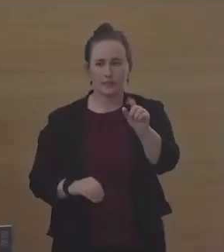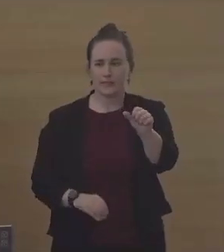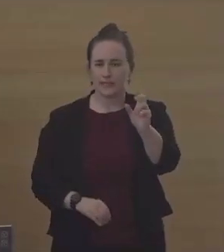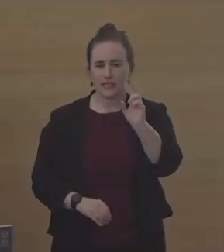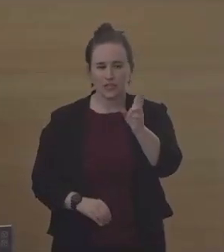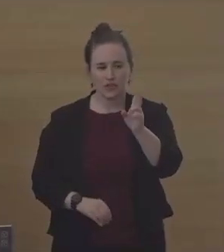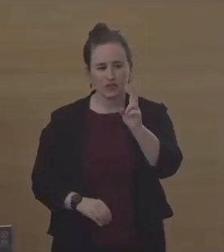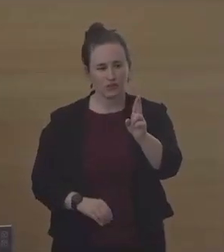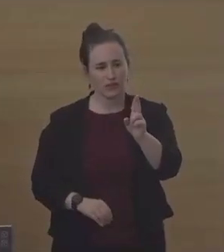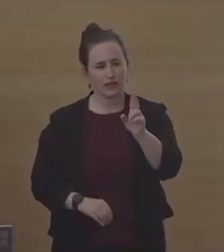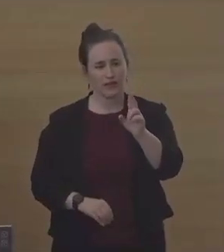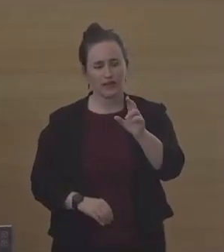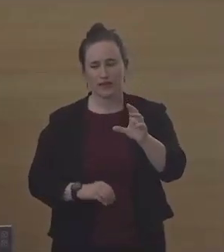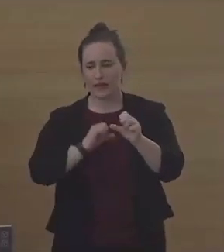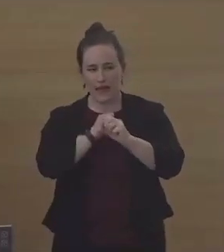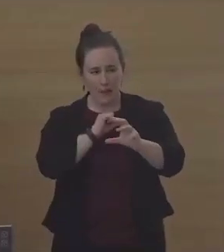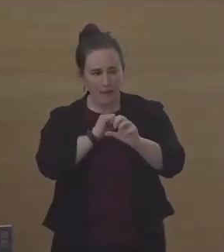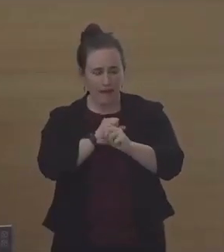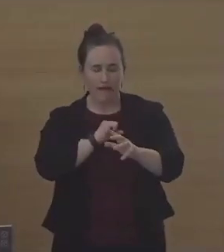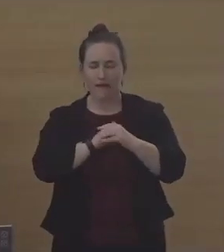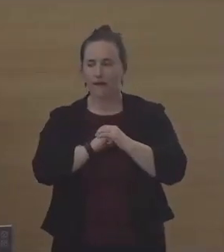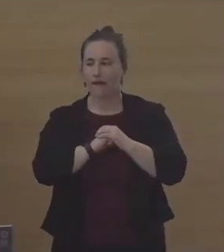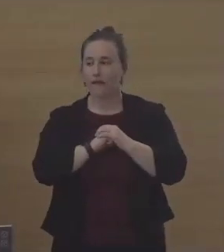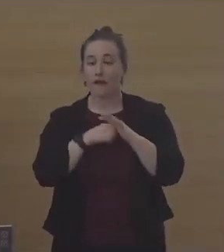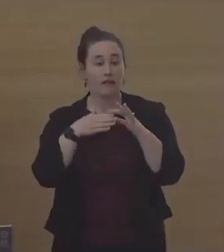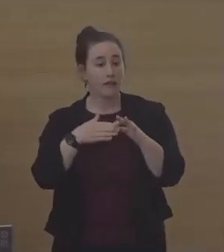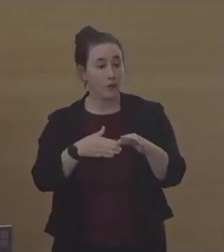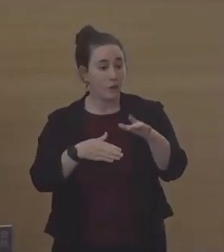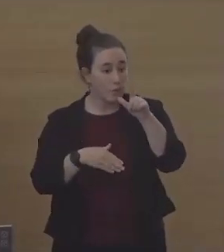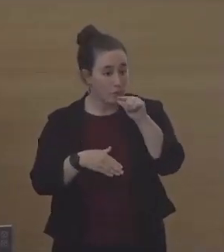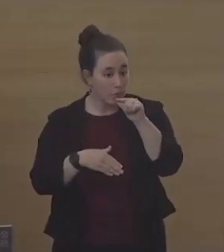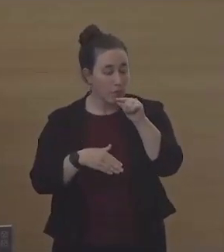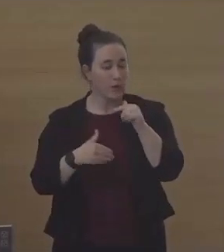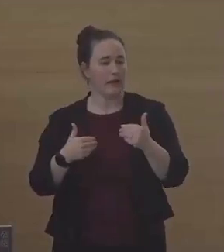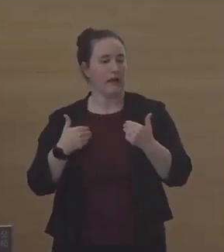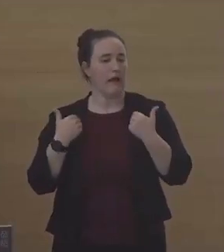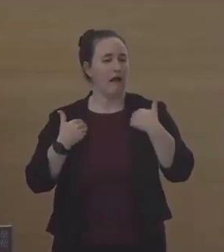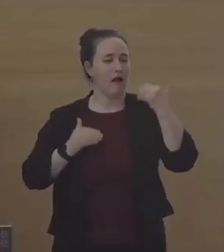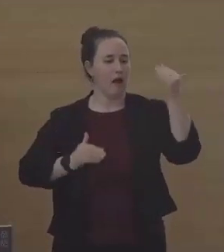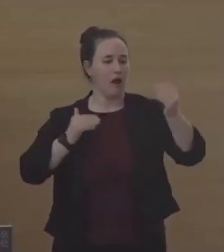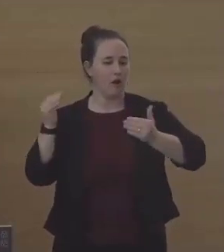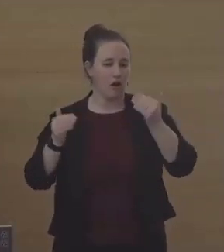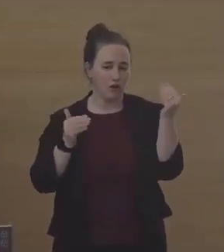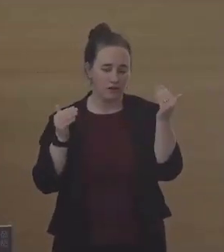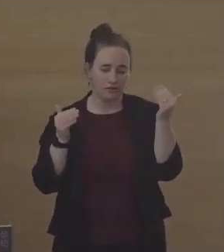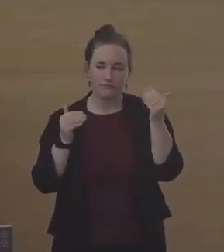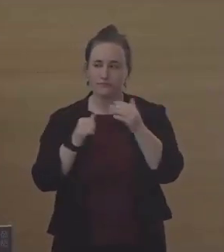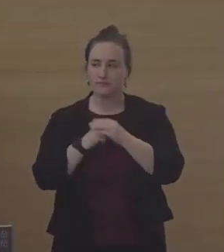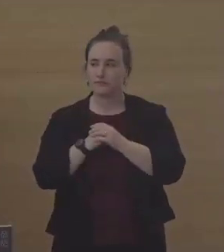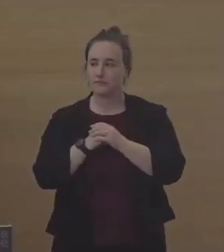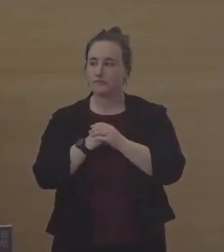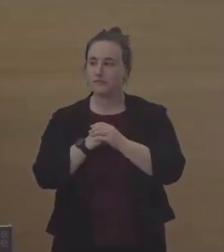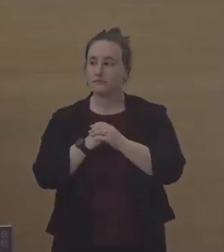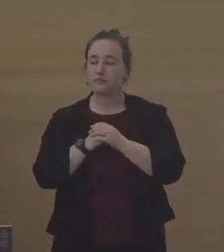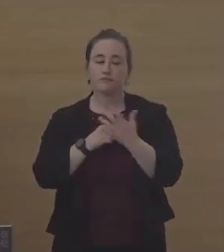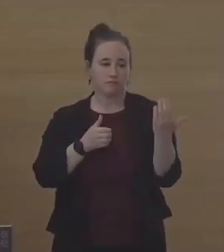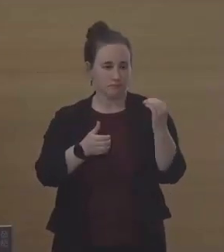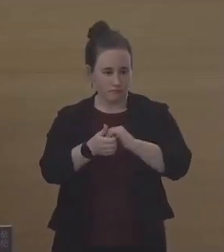campaign is led by a group of young adults with disabilities working with